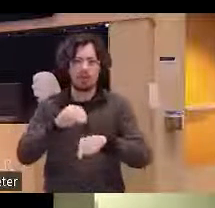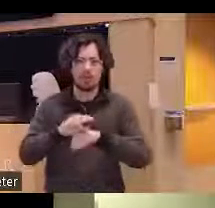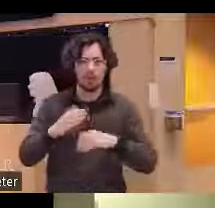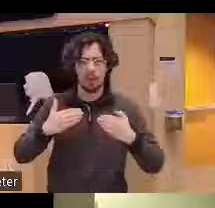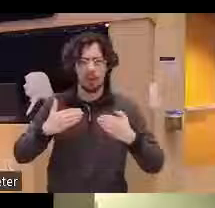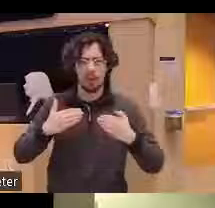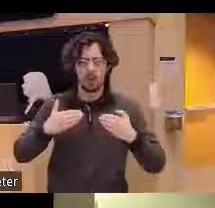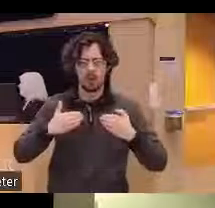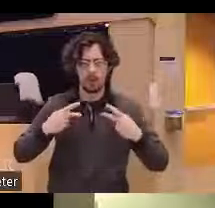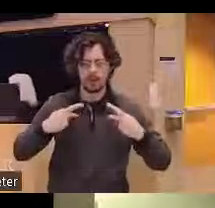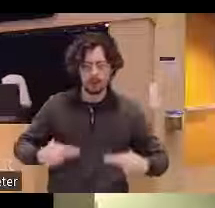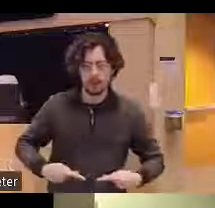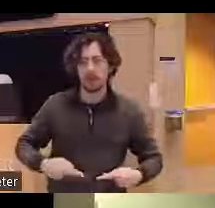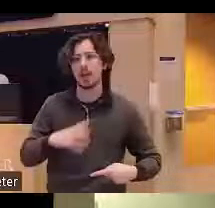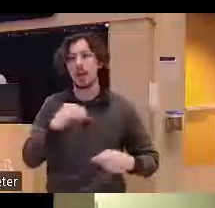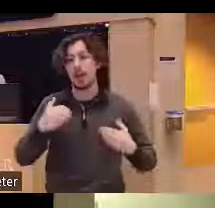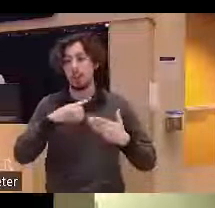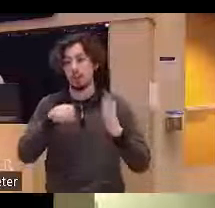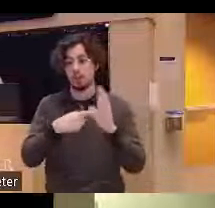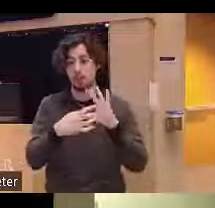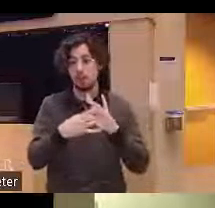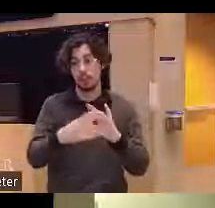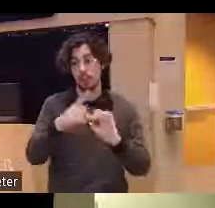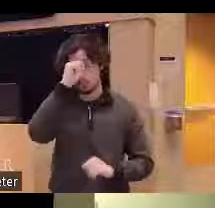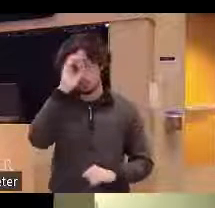schizophrenia I'll